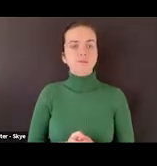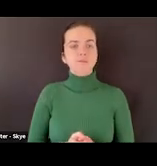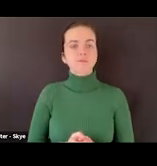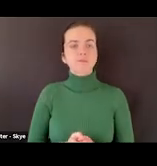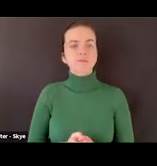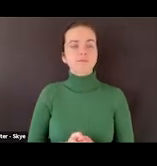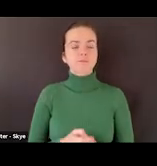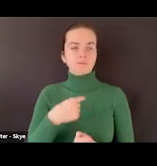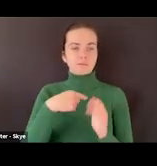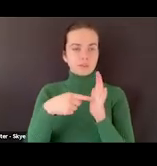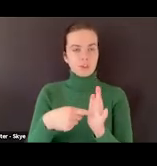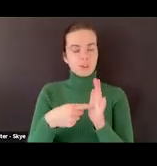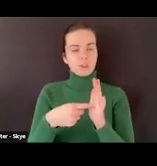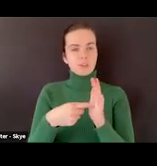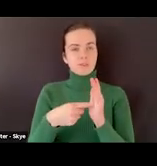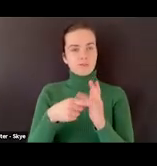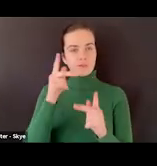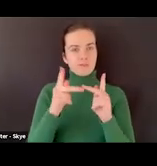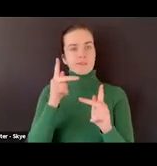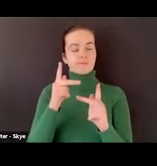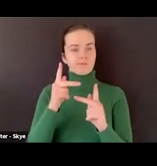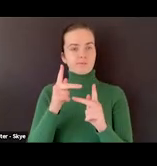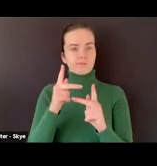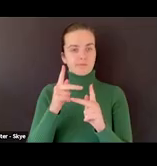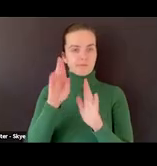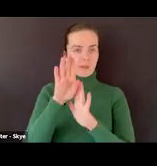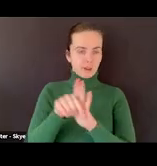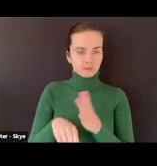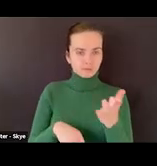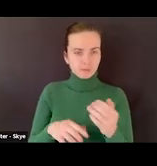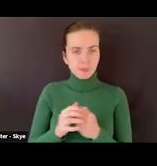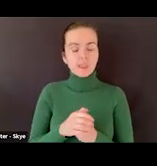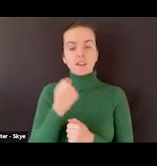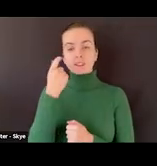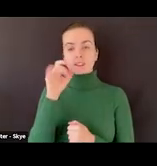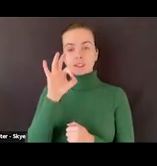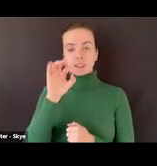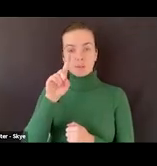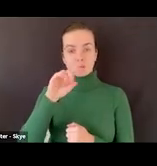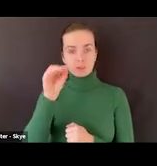going to share with you, the demographic profile of the participants. So, 91% identified as male,